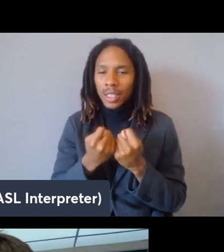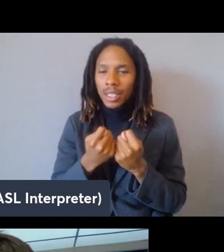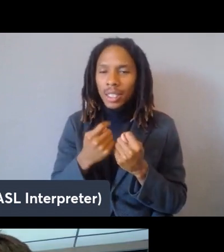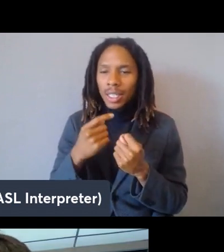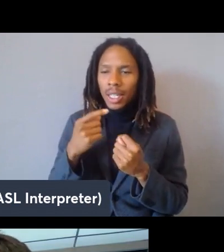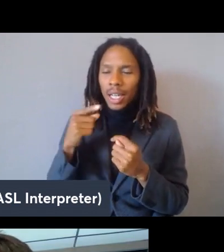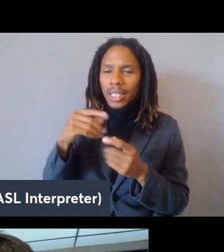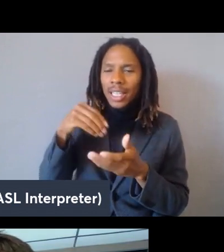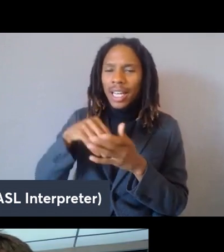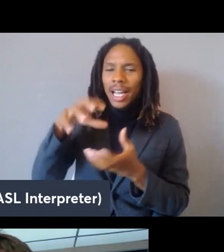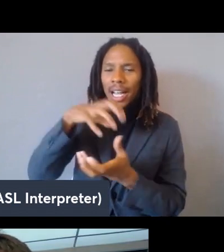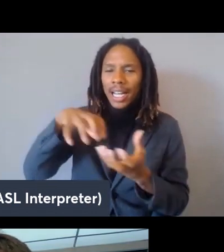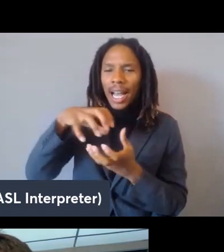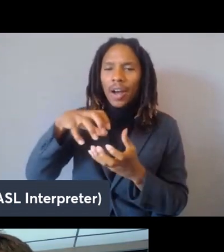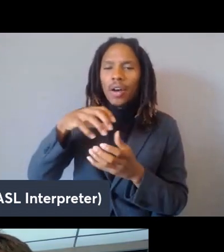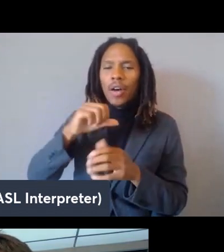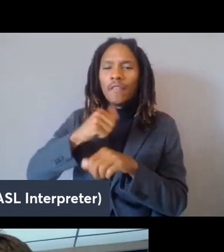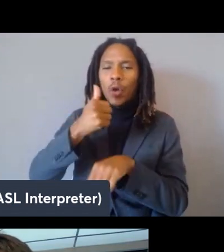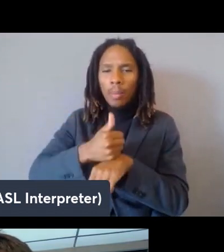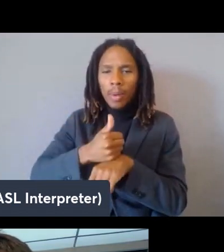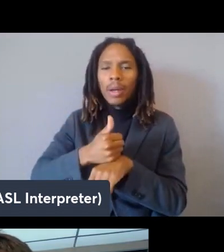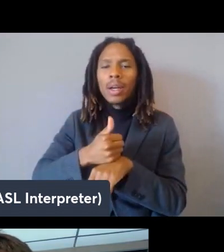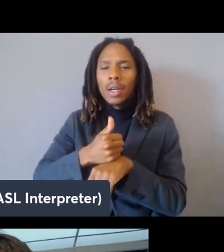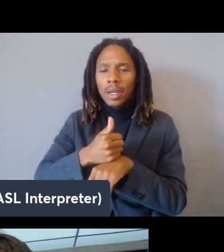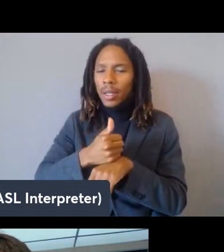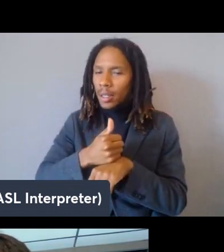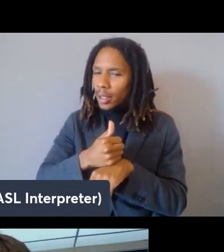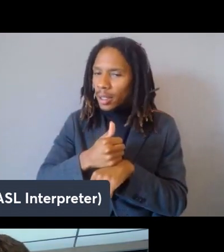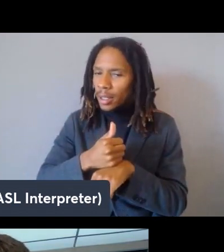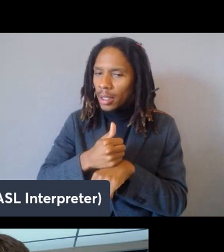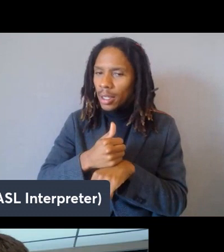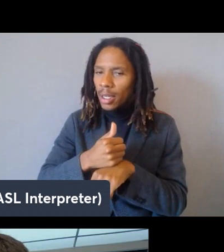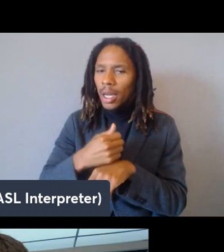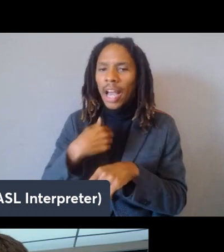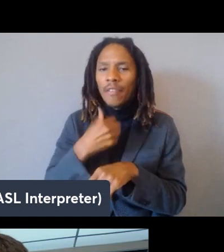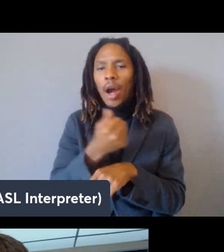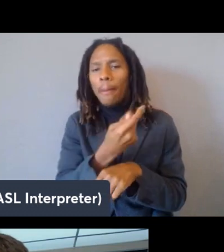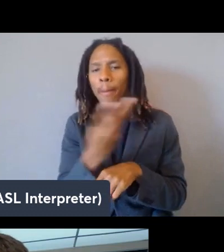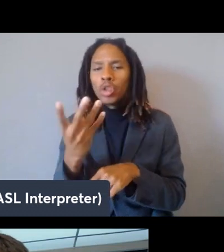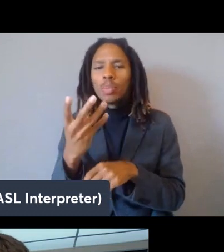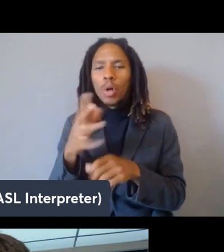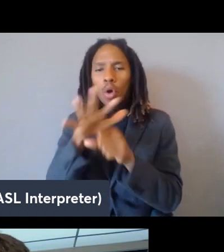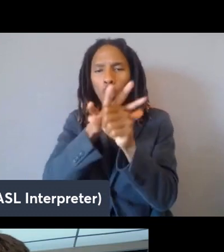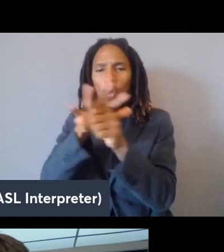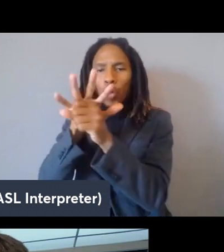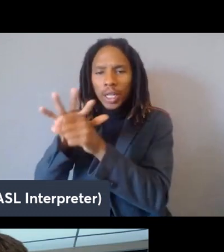We have CloudFormation tools to go out for multiple regions and multiple accounts.